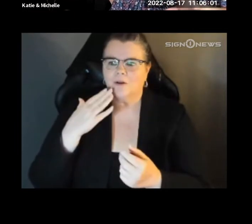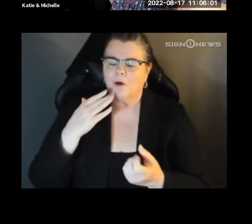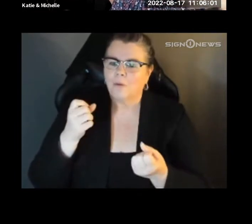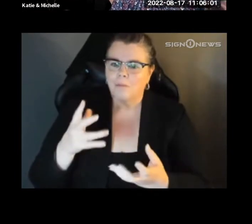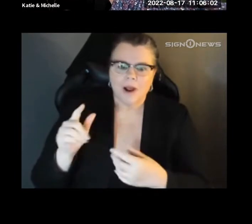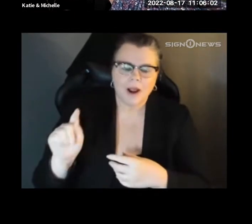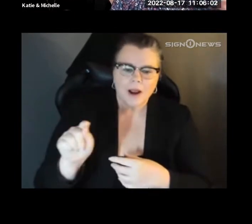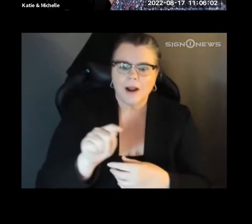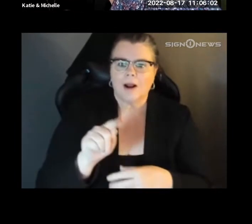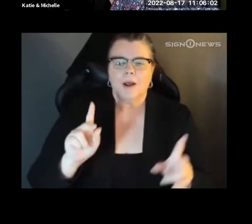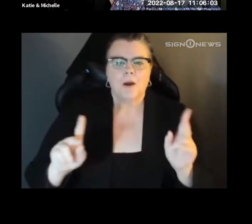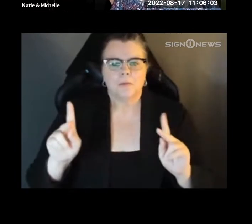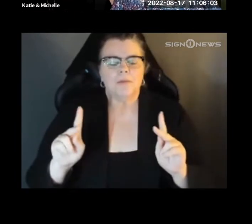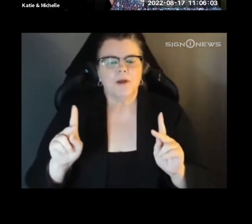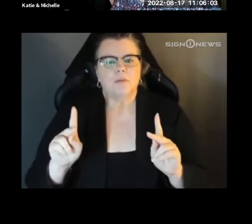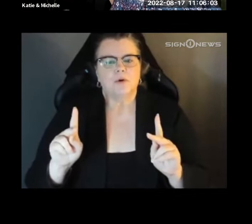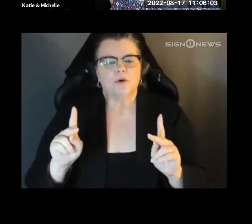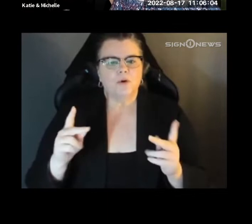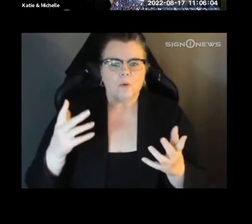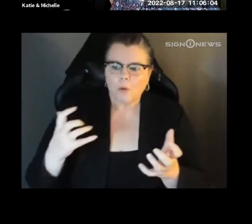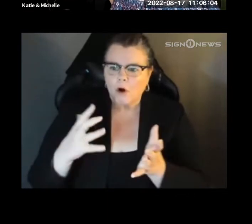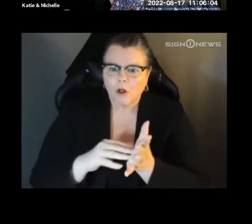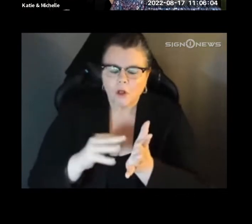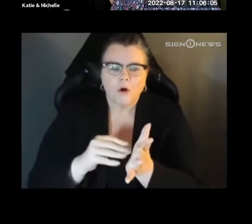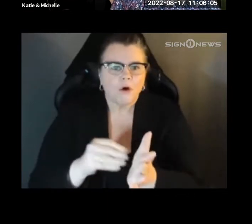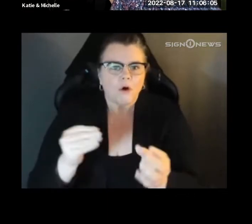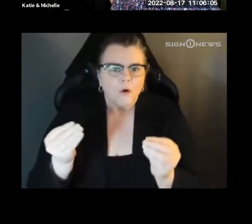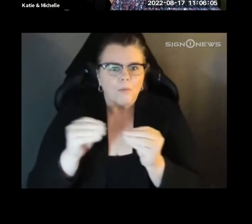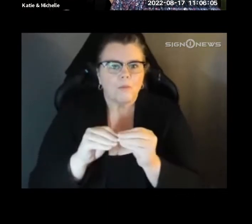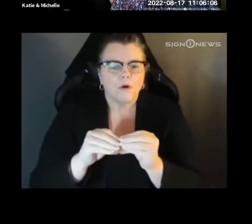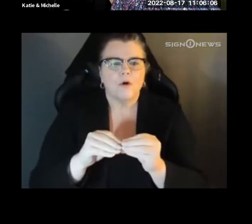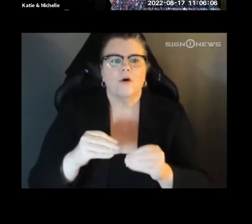your words out instead of there may be some additional things you want to say to the group